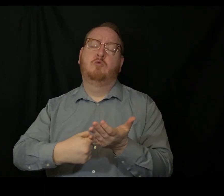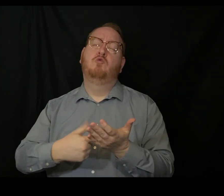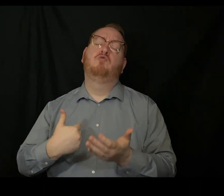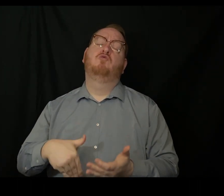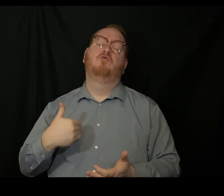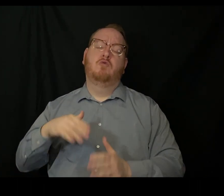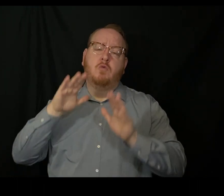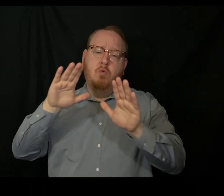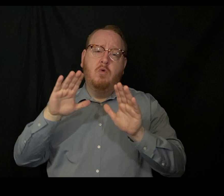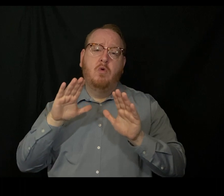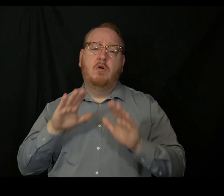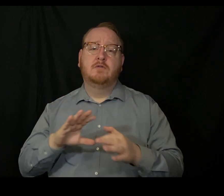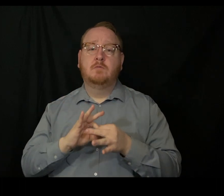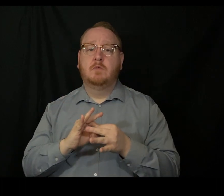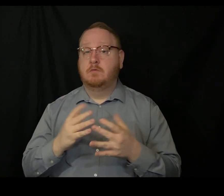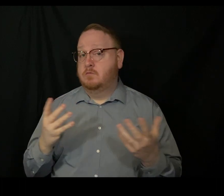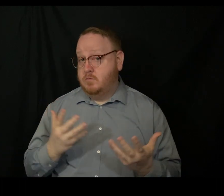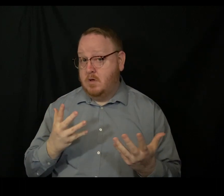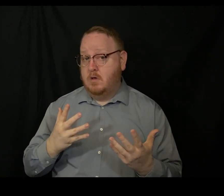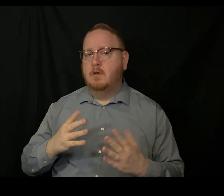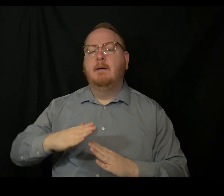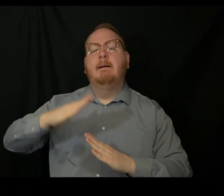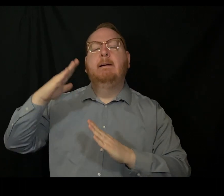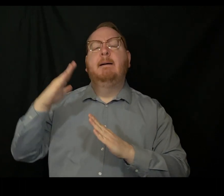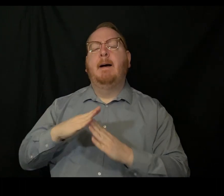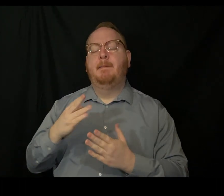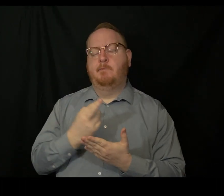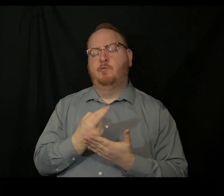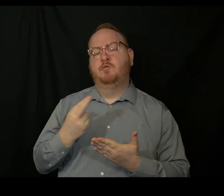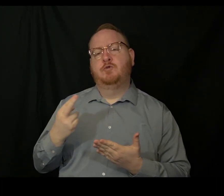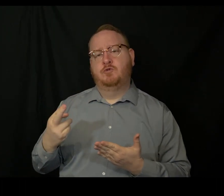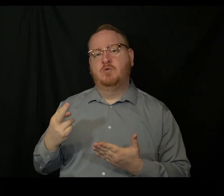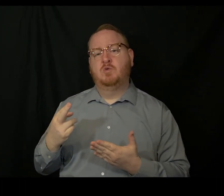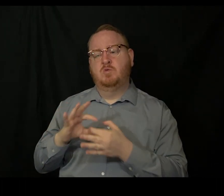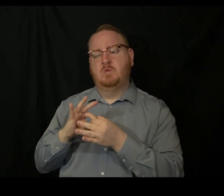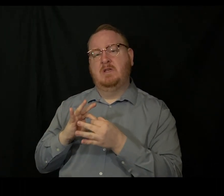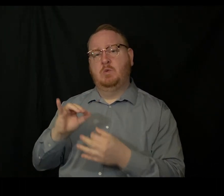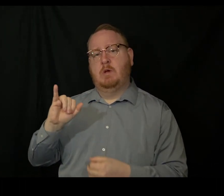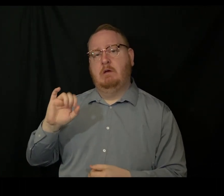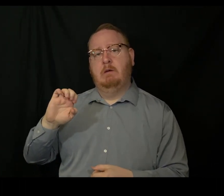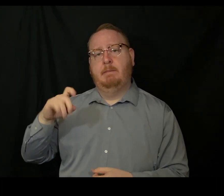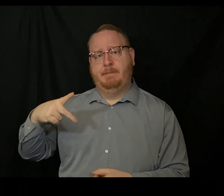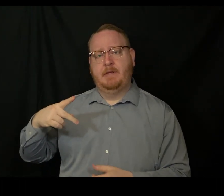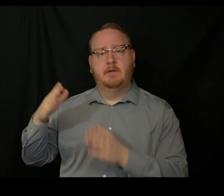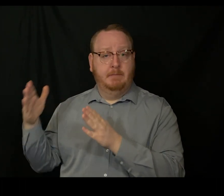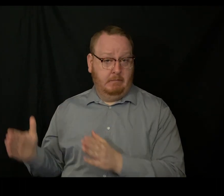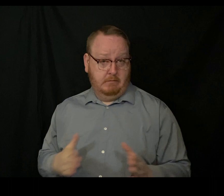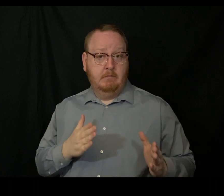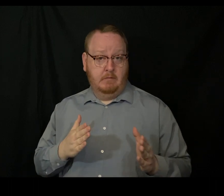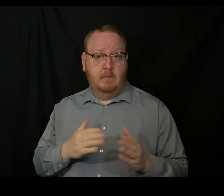on our top resources for IEP planning. What are those top